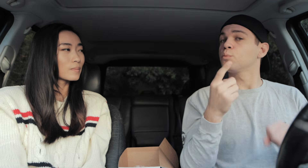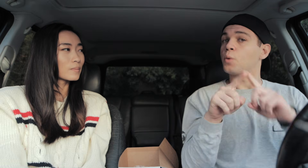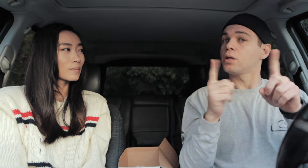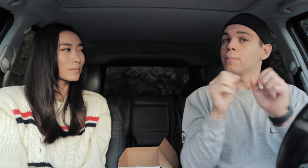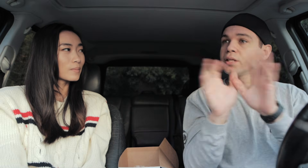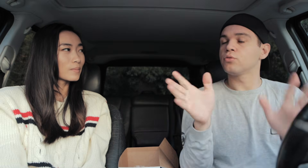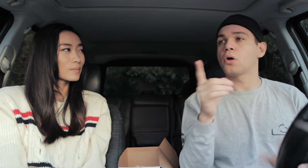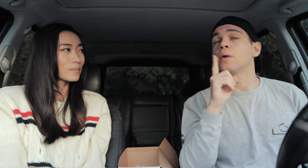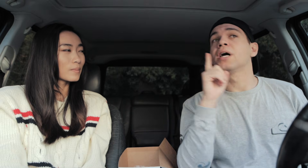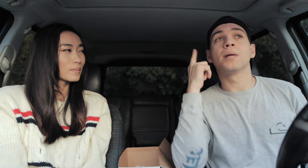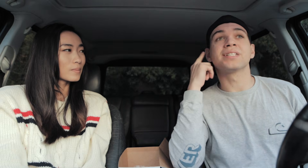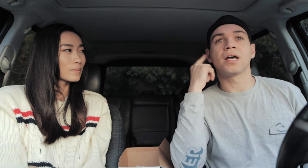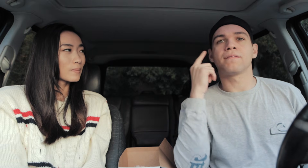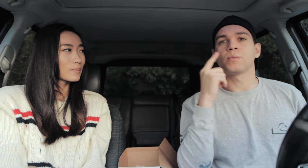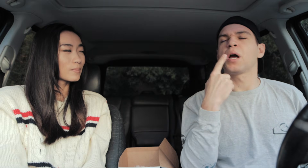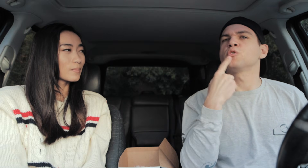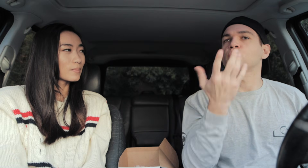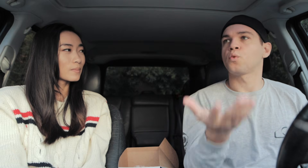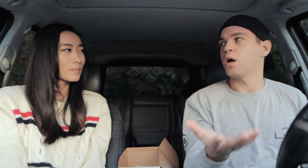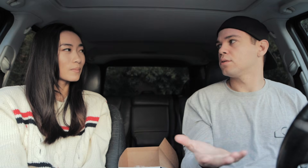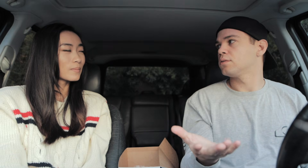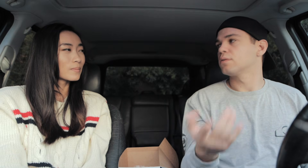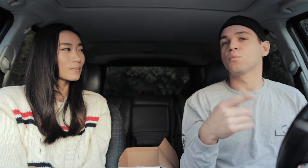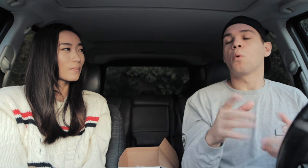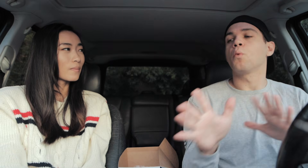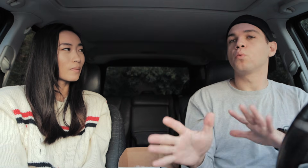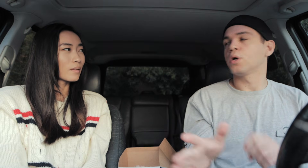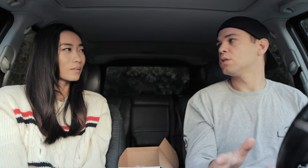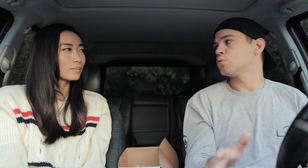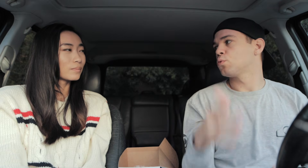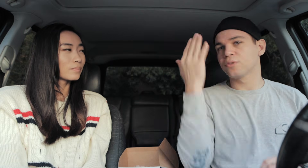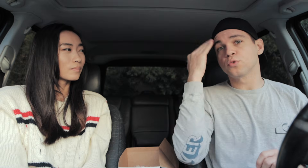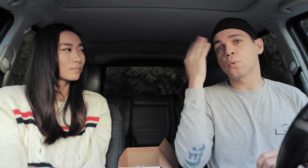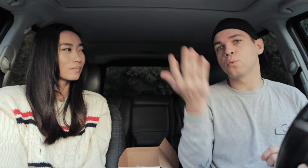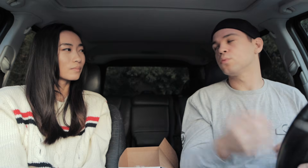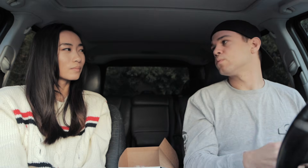I say, but to be clear I'm Deaf but I'll speak they're like, oh okay so they know